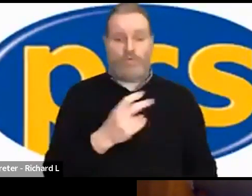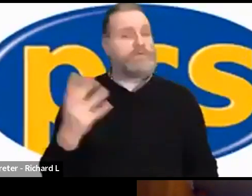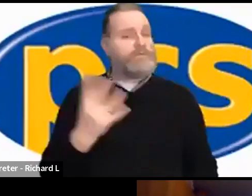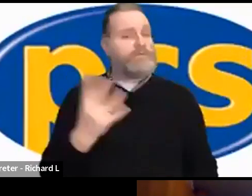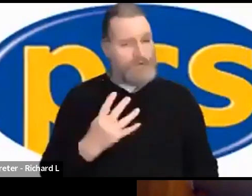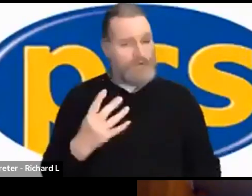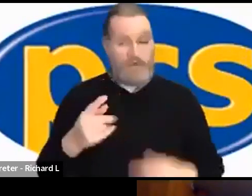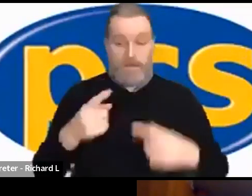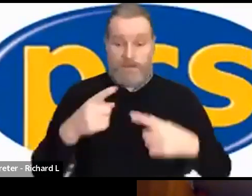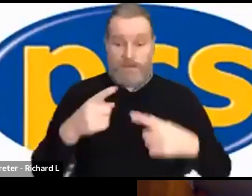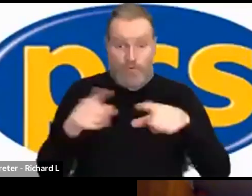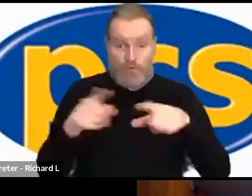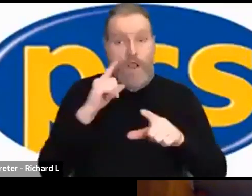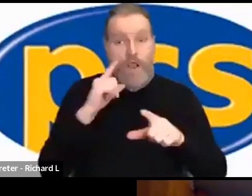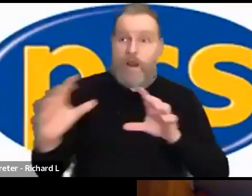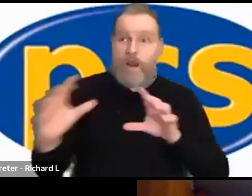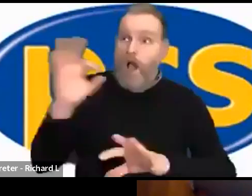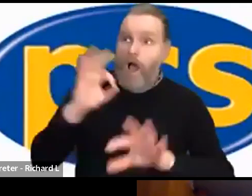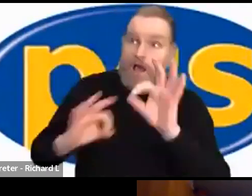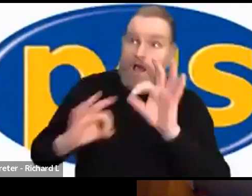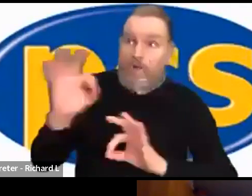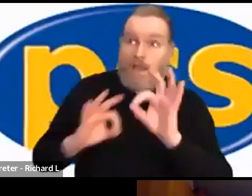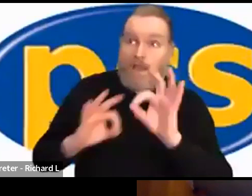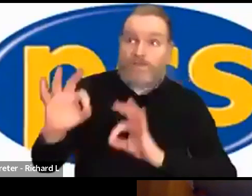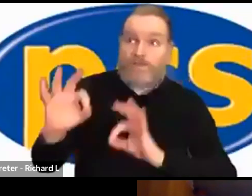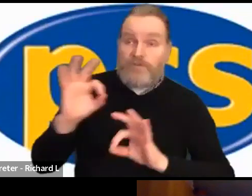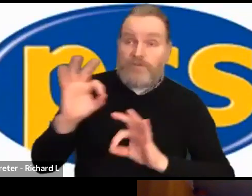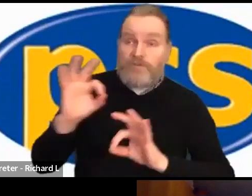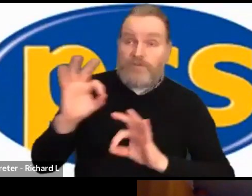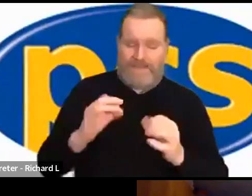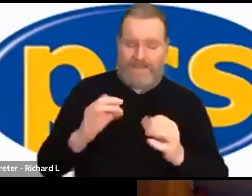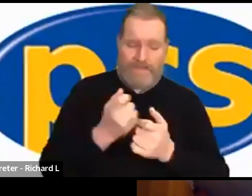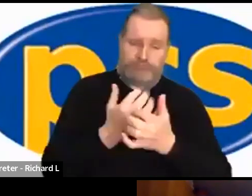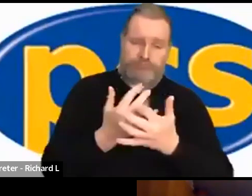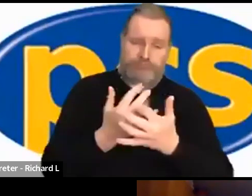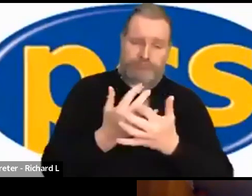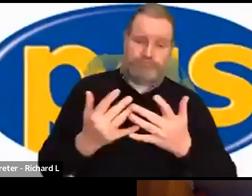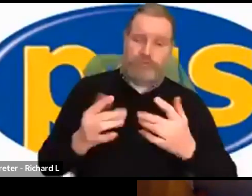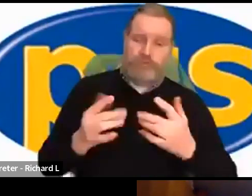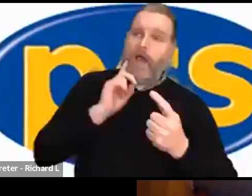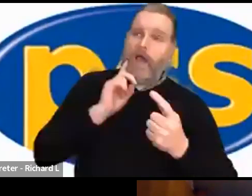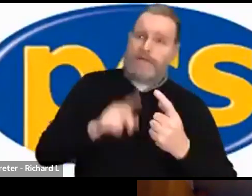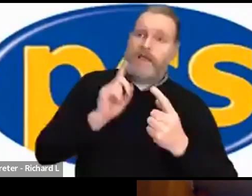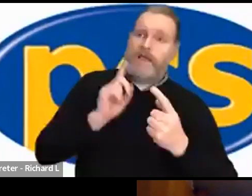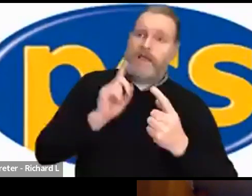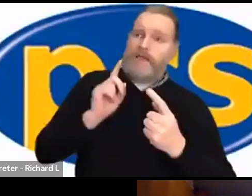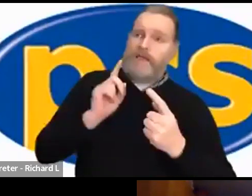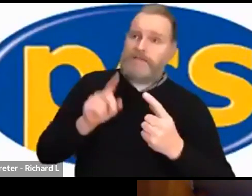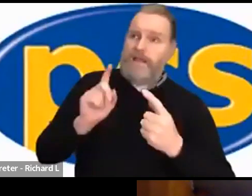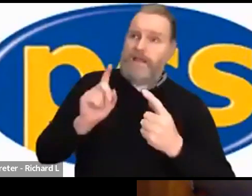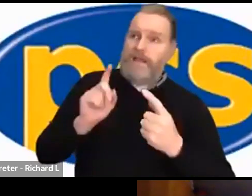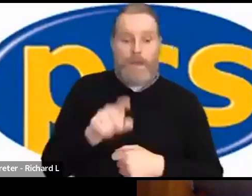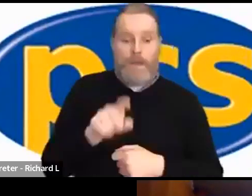, and so we , and so we do want people to not just be able to ask questions not just be able to ask questions. Tonight, but because we probably won't be able to won't be able to get through them won't be able to get through them. All is to give us to